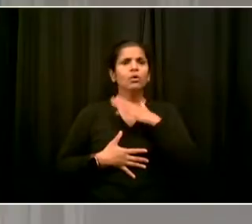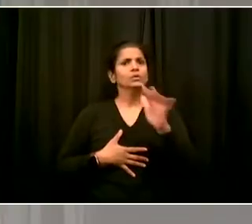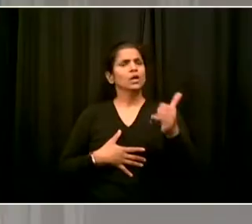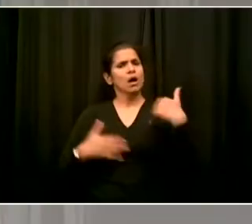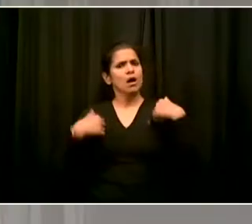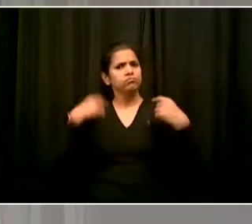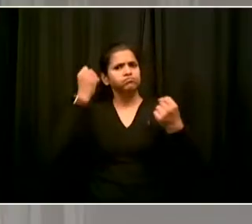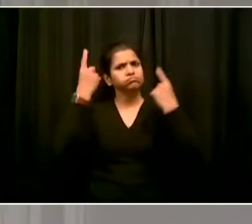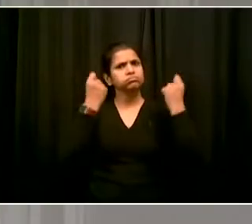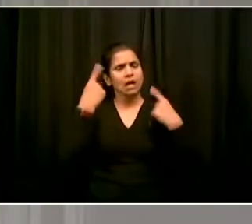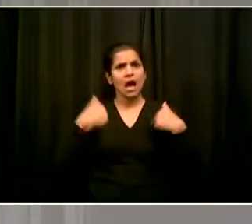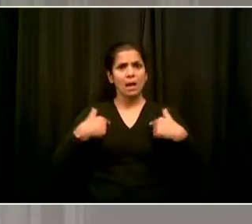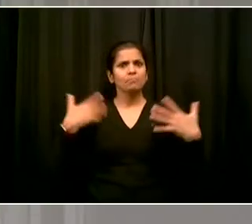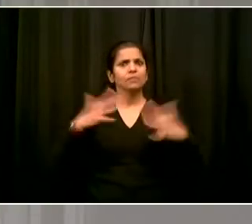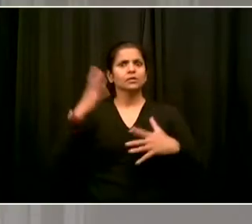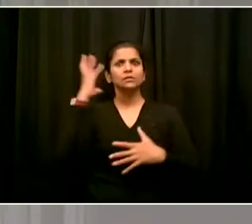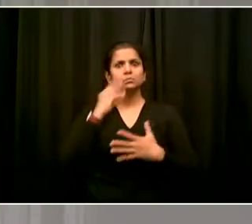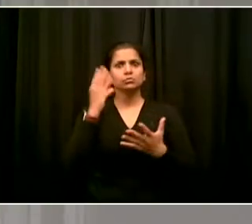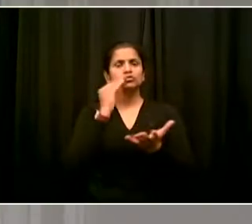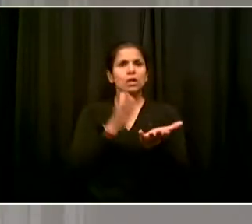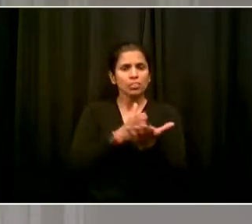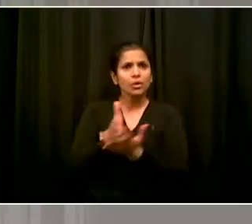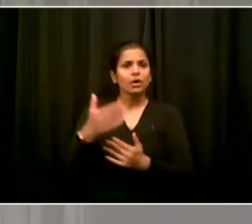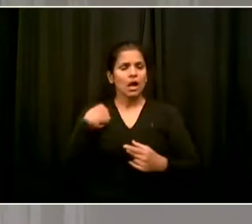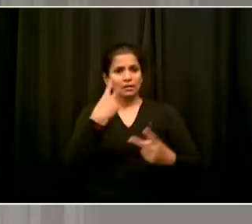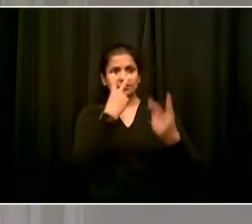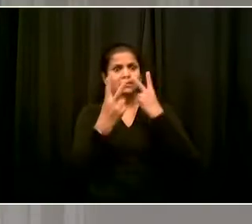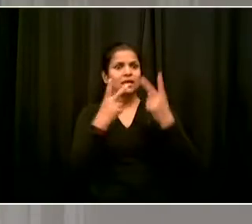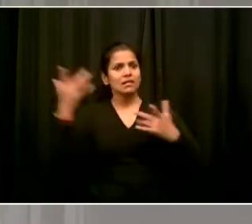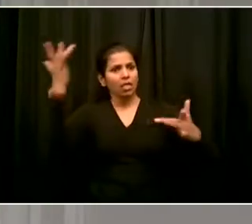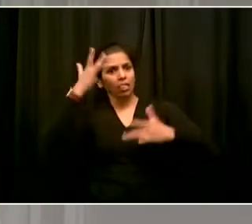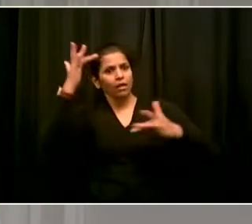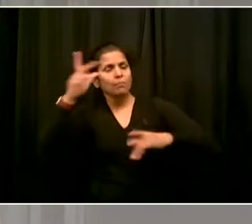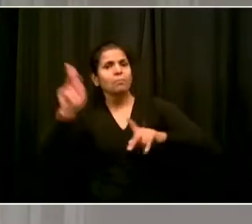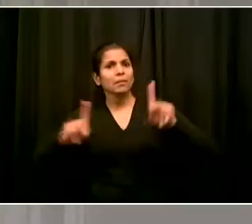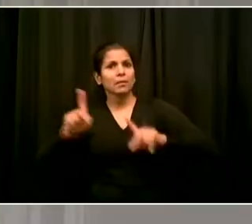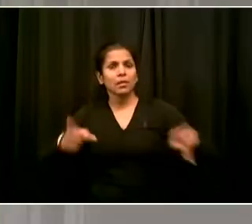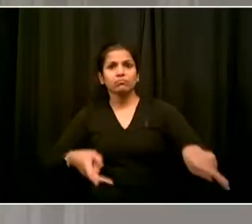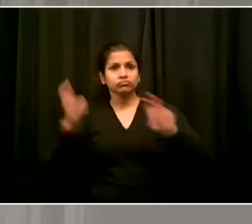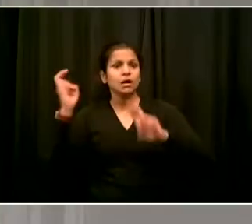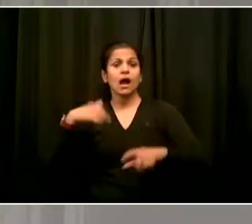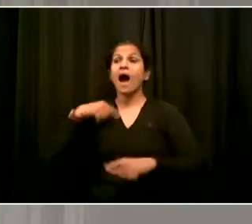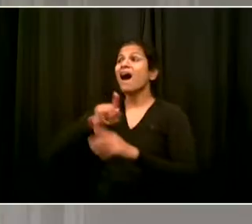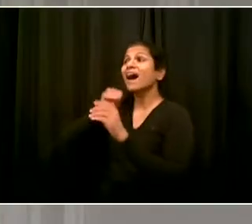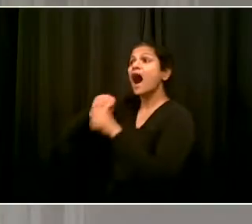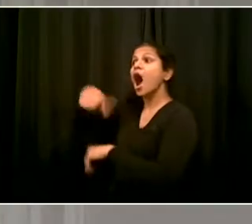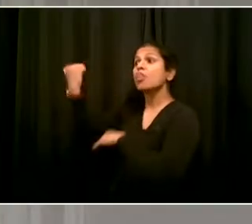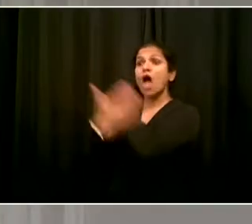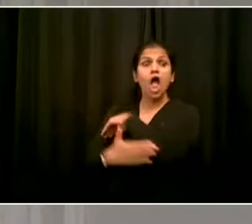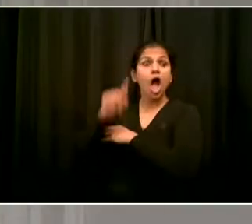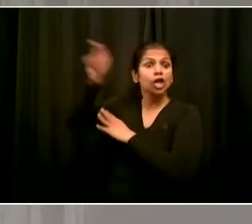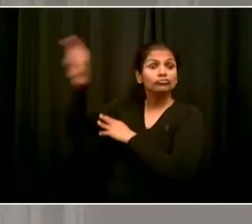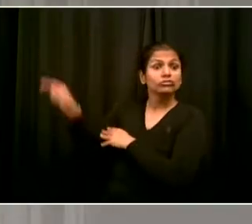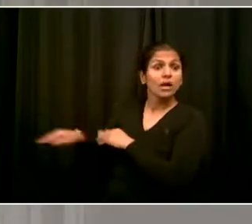SECOND, I W WAS ALSO STRUCK BY W